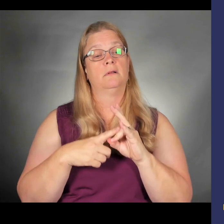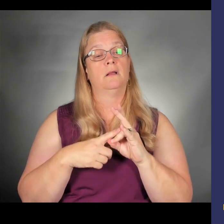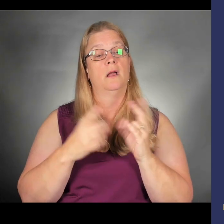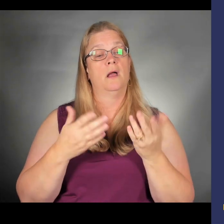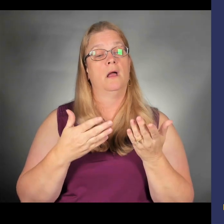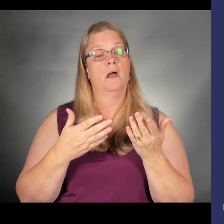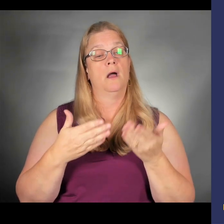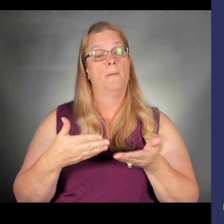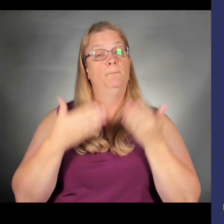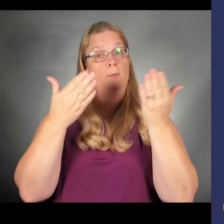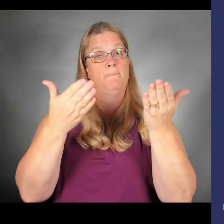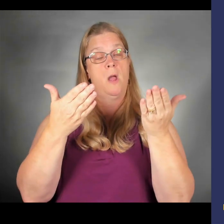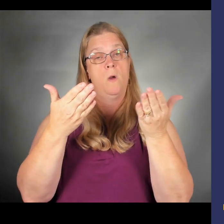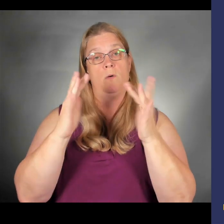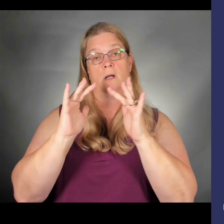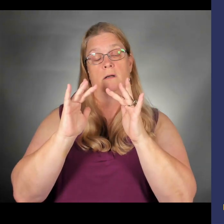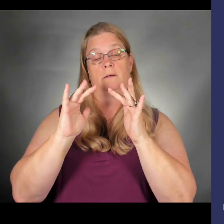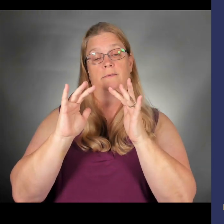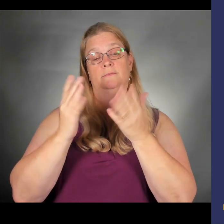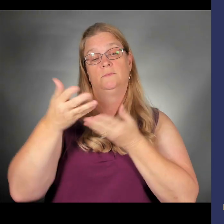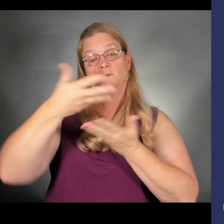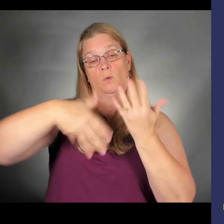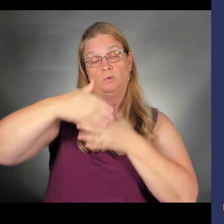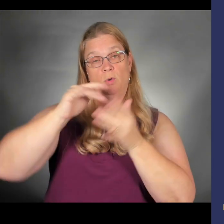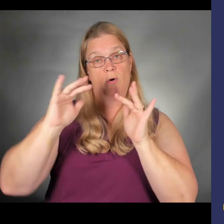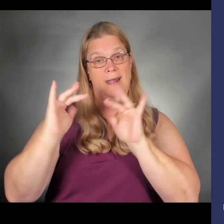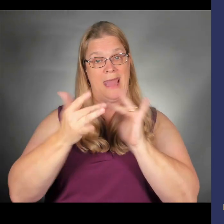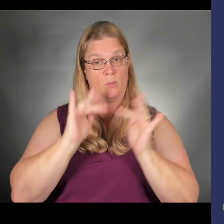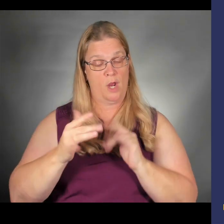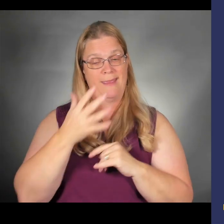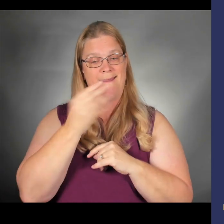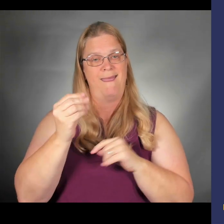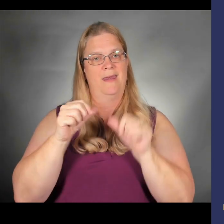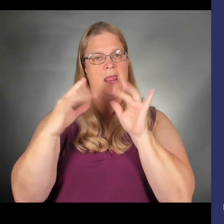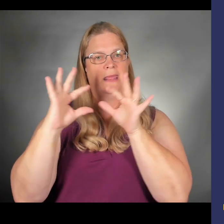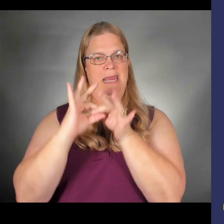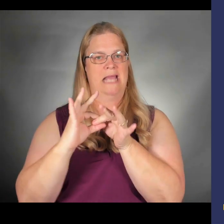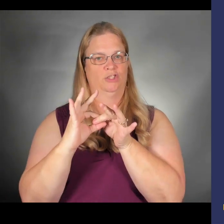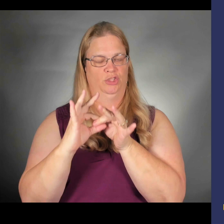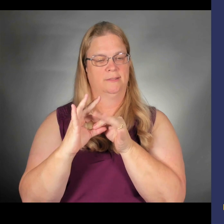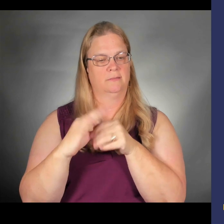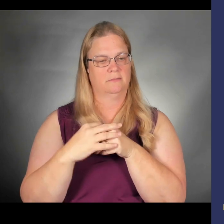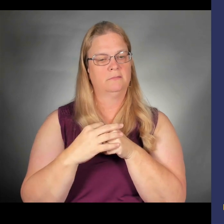Number six, oh, sorry Number seven: promoting social networking and connections.